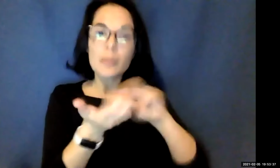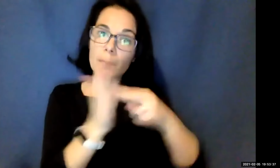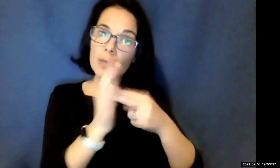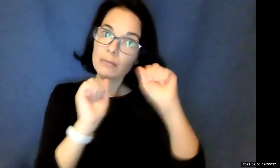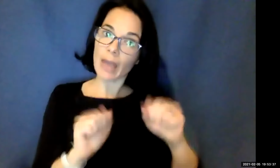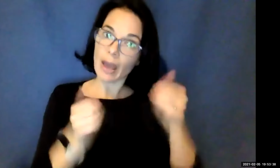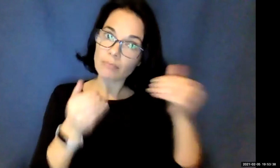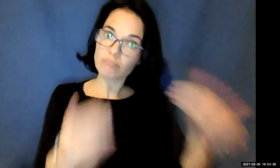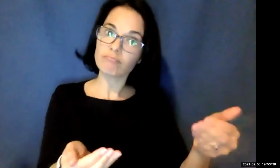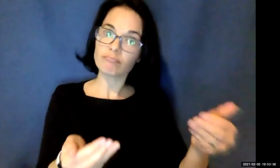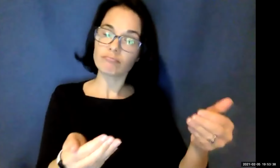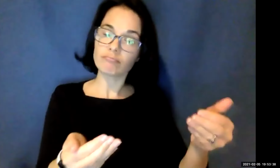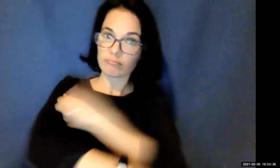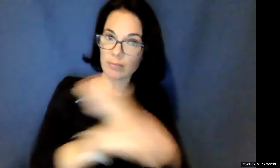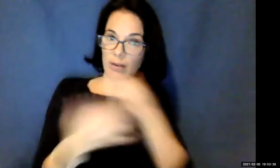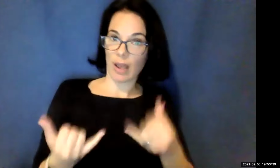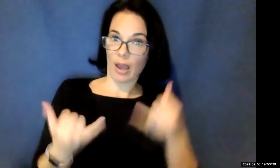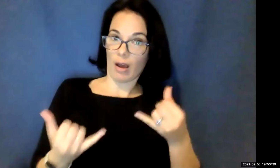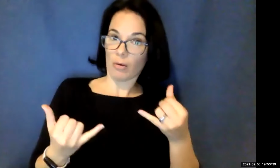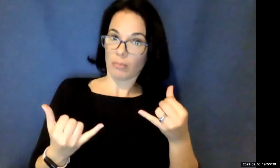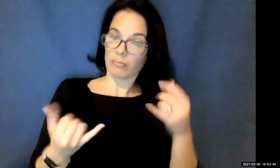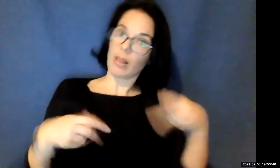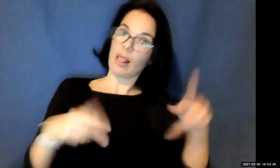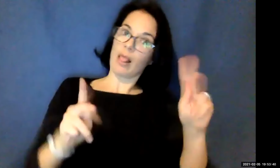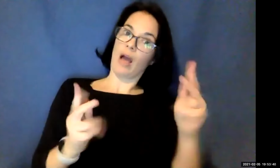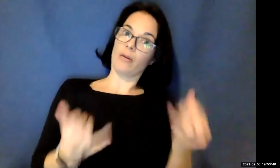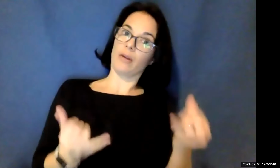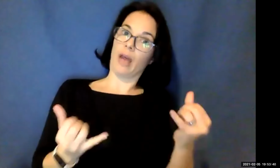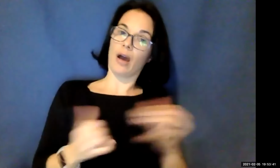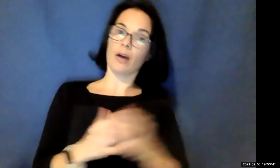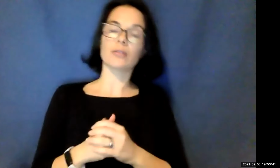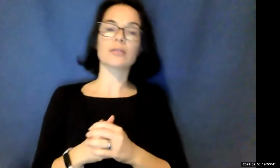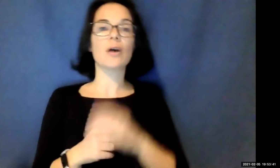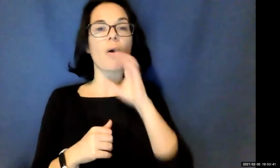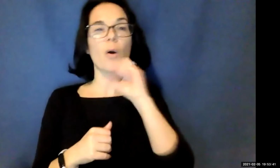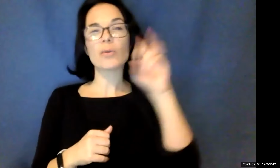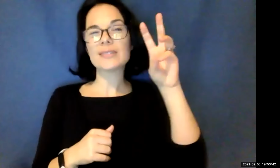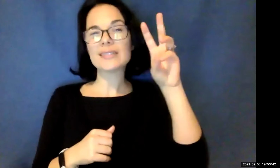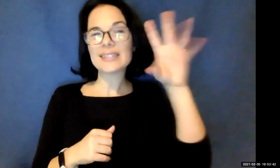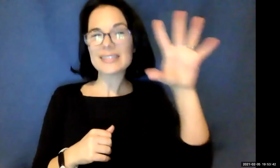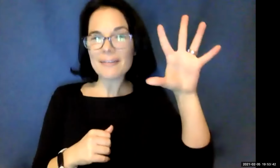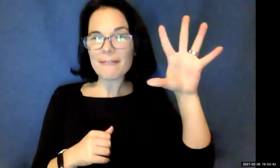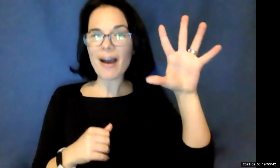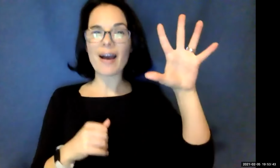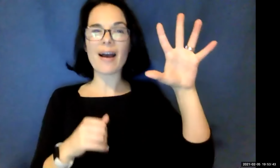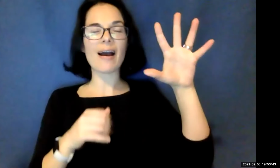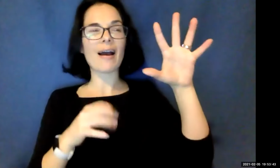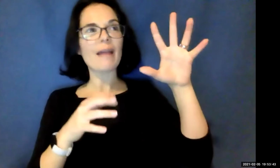And then after we get done with 65, or get far enough with 65 and older, that we have